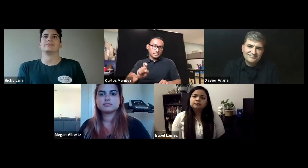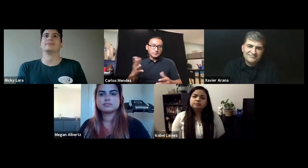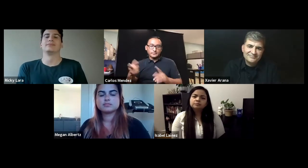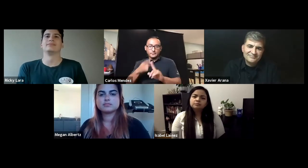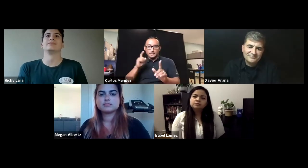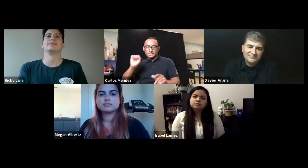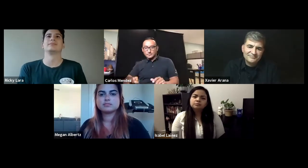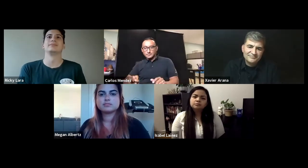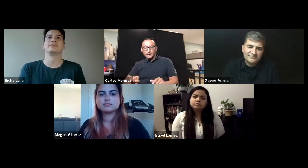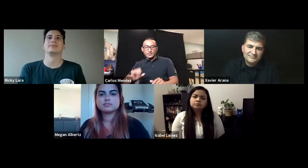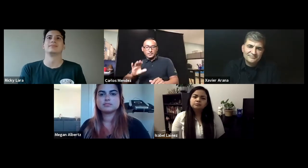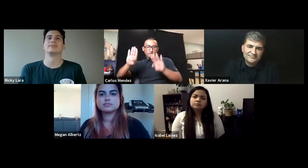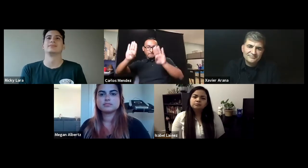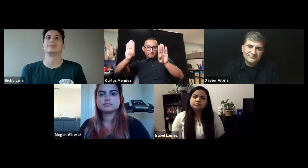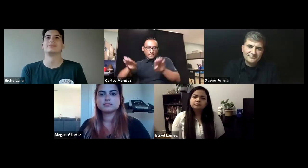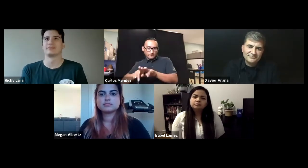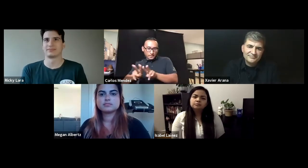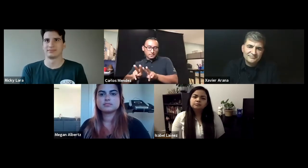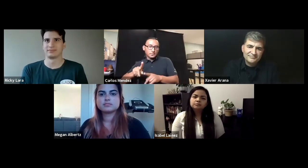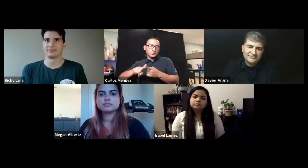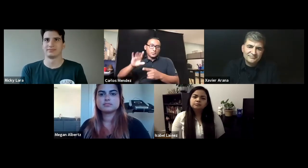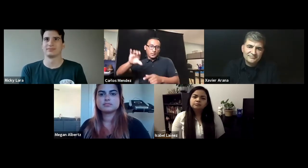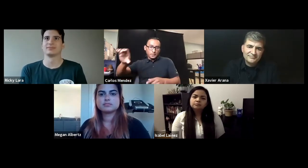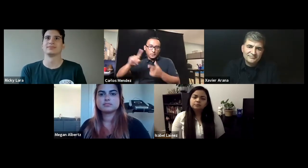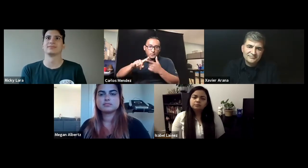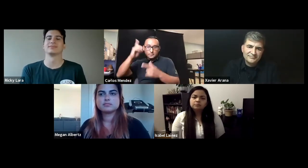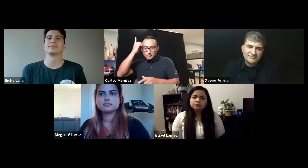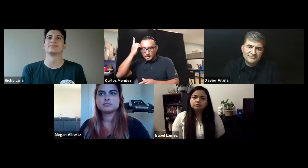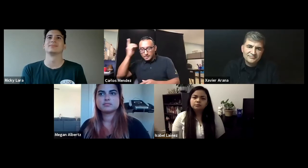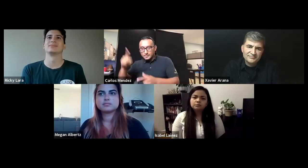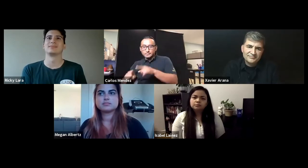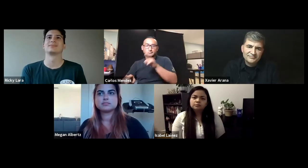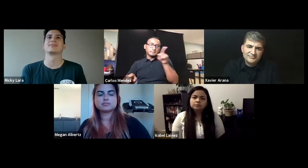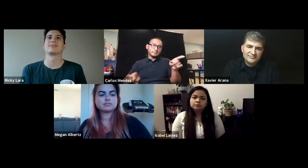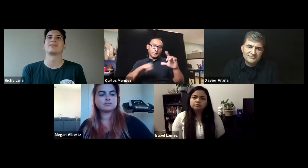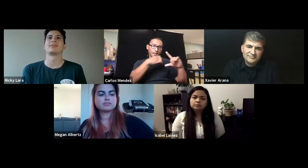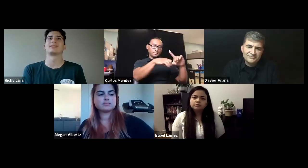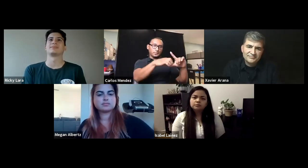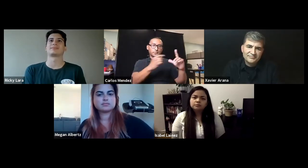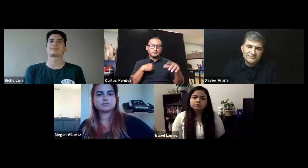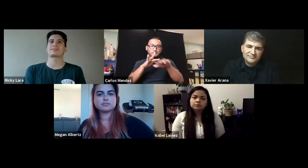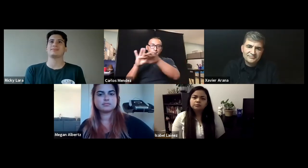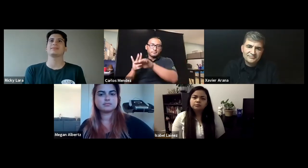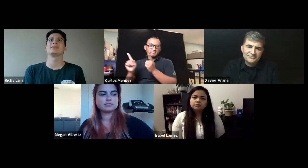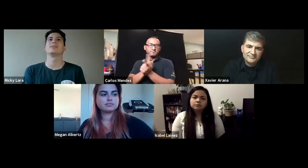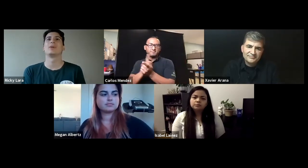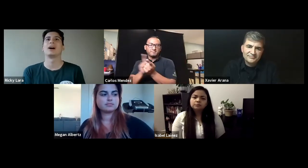but we've definitely gone all over, and we've gone to the south part of the state. Um, we've gone to Dallas, we've gone to...